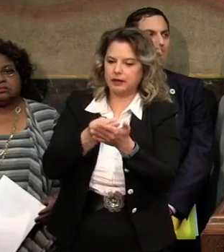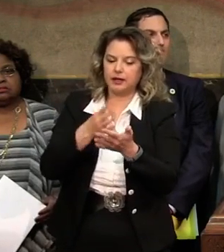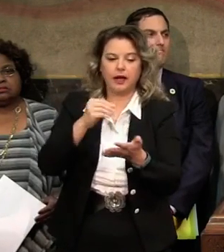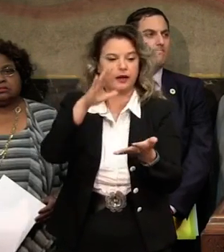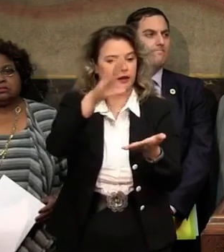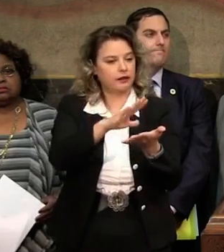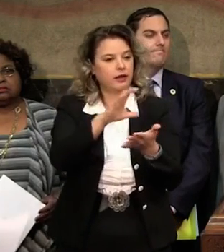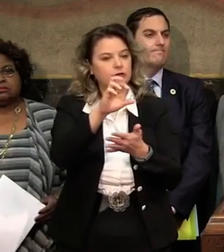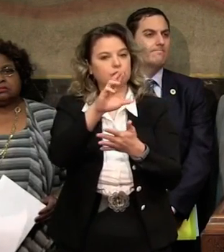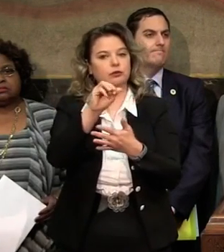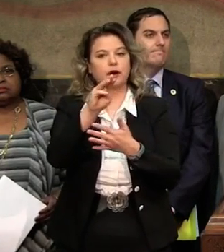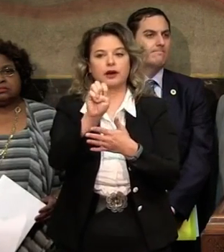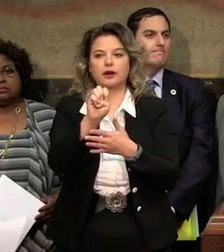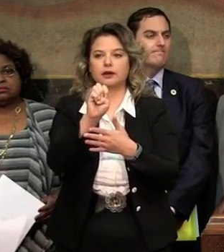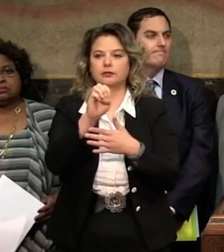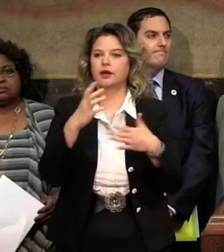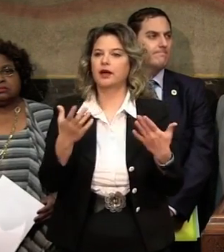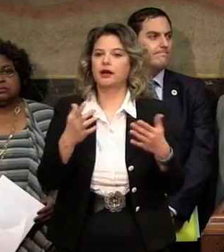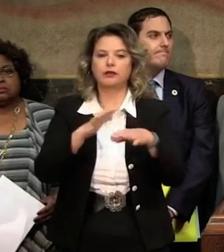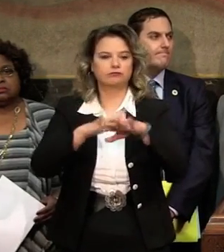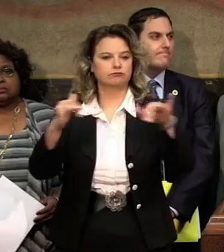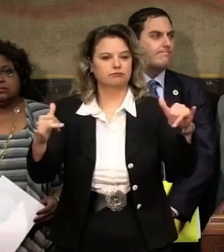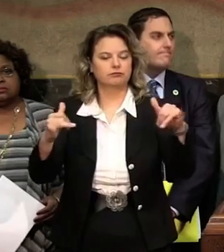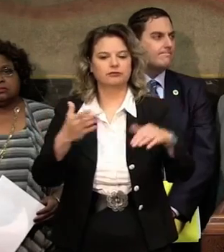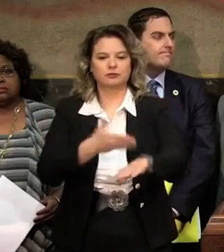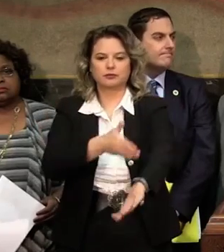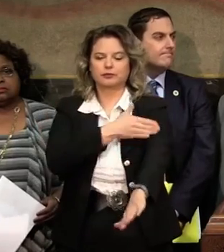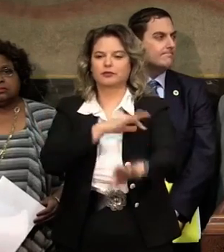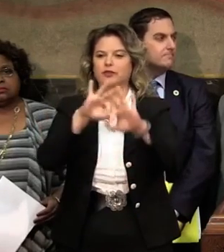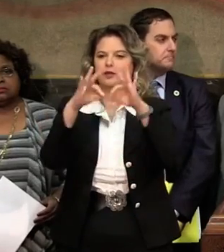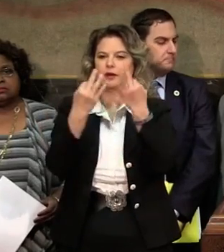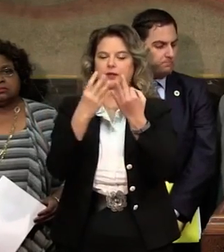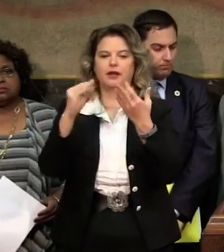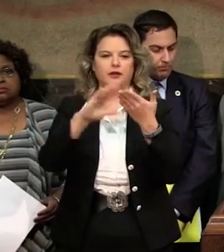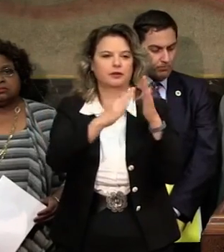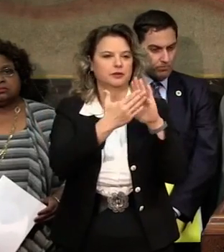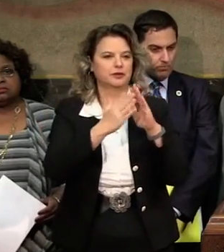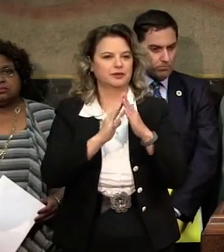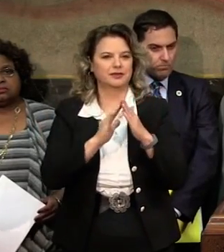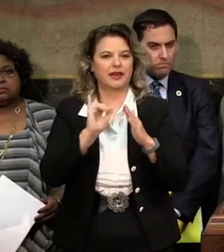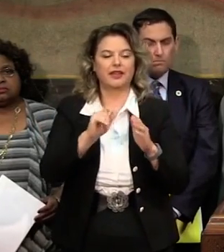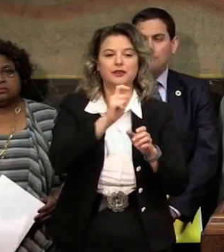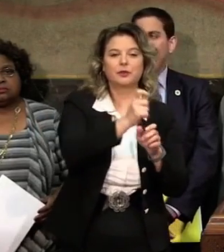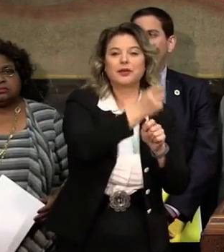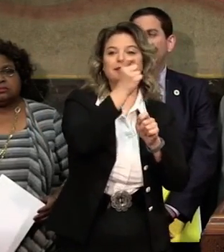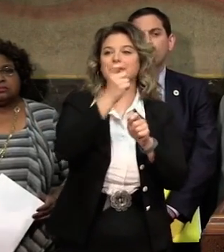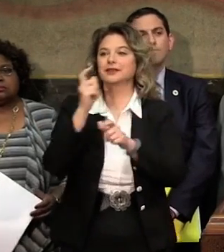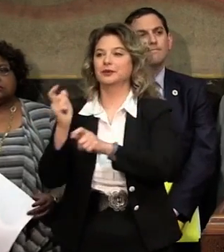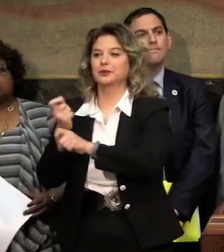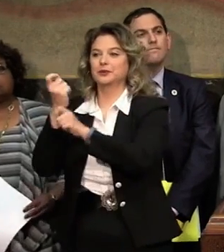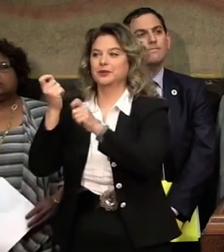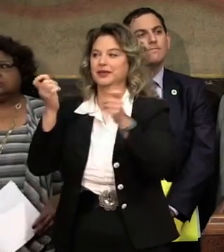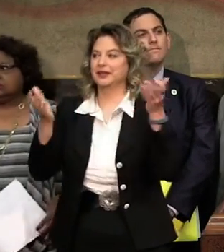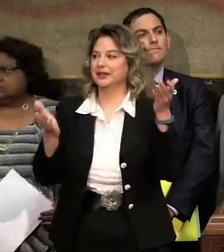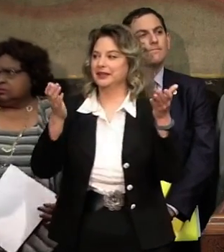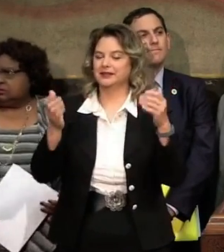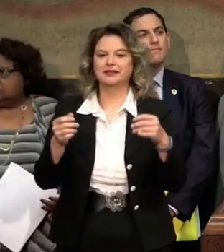families and communities. That's a win-win that independents, Democrats and